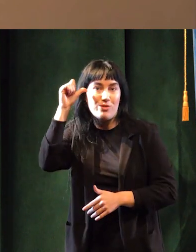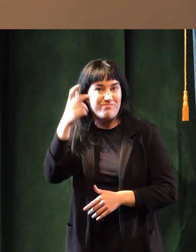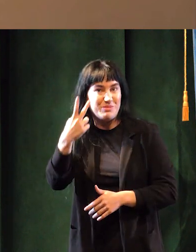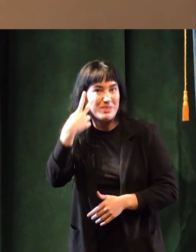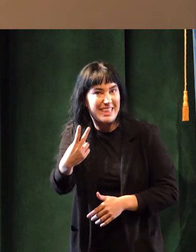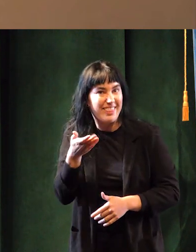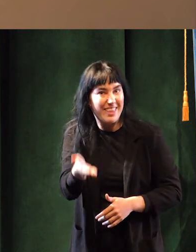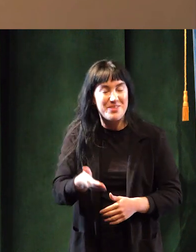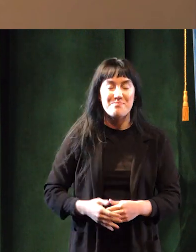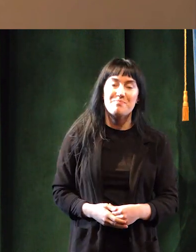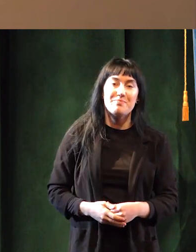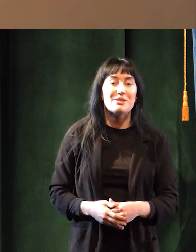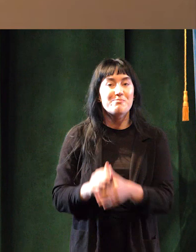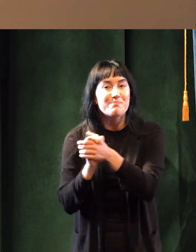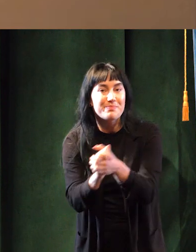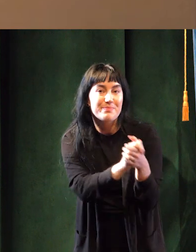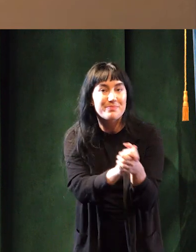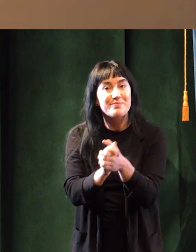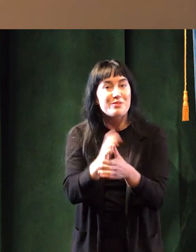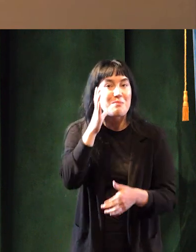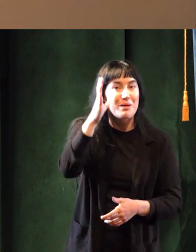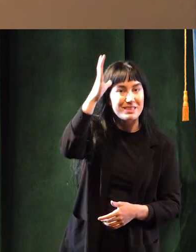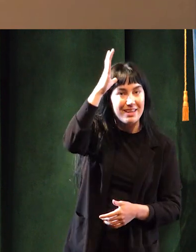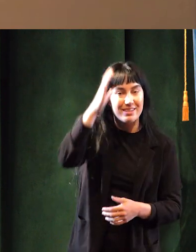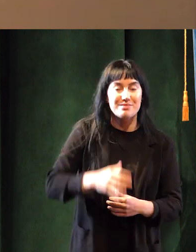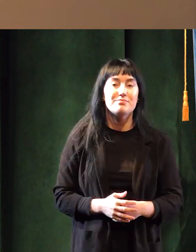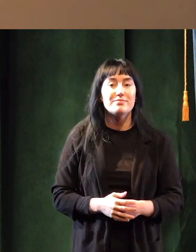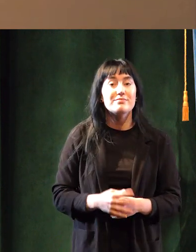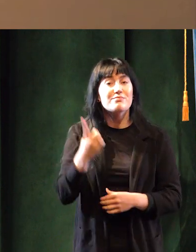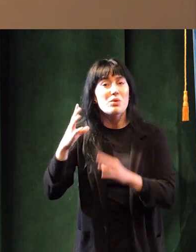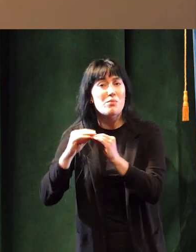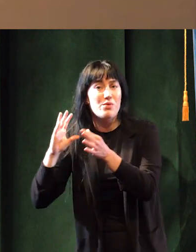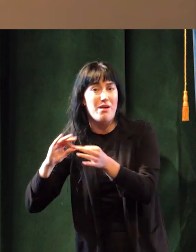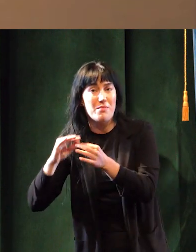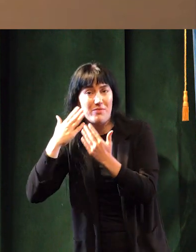very eyes congratulations to the moms and dads and one more word of thanks